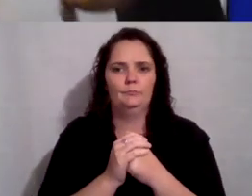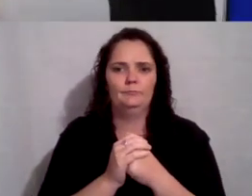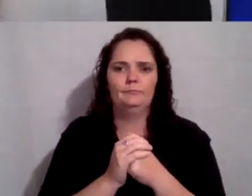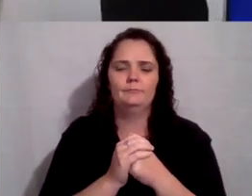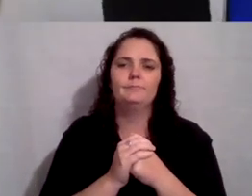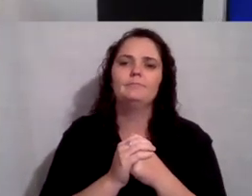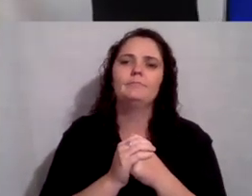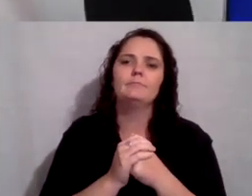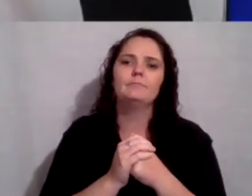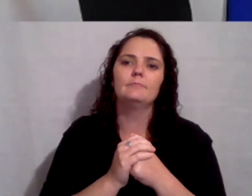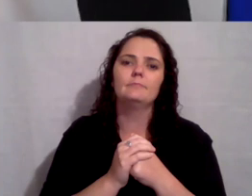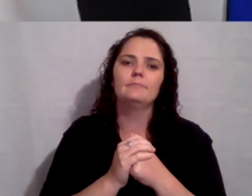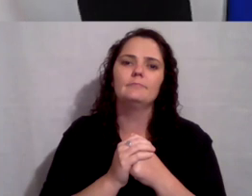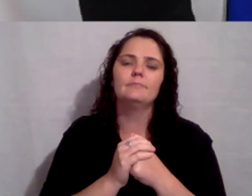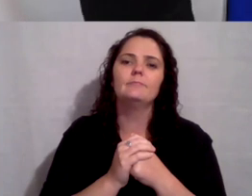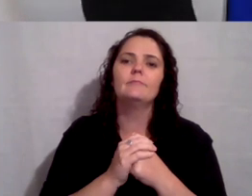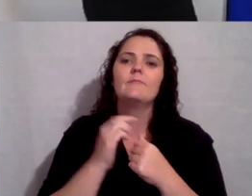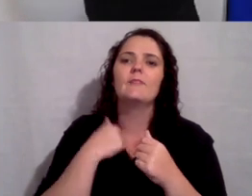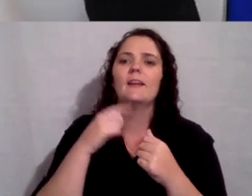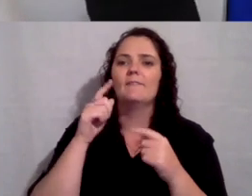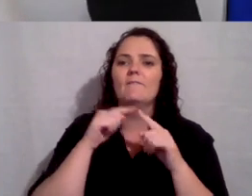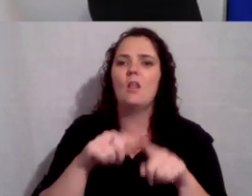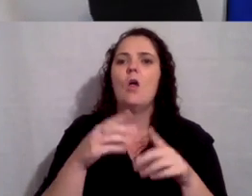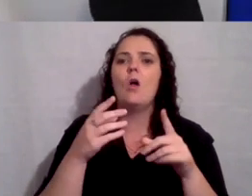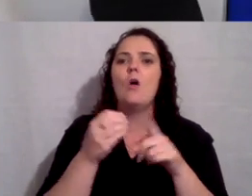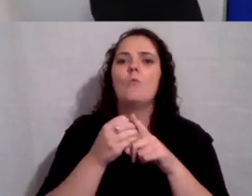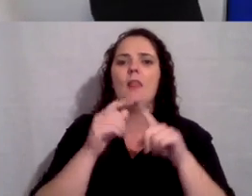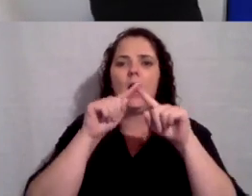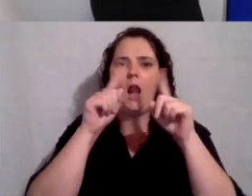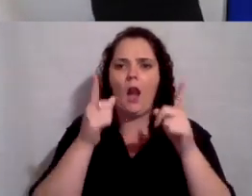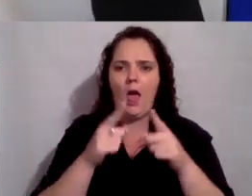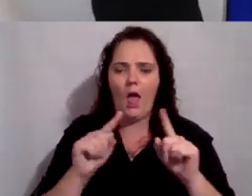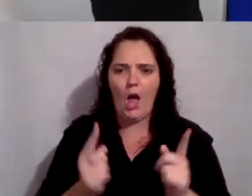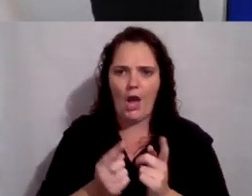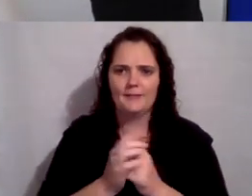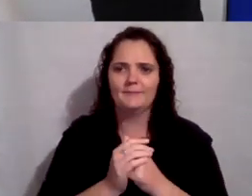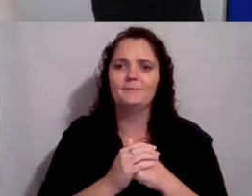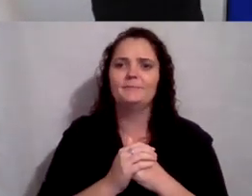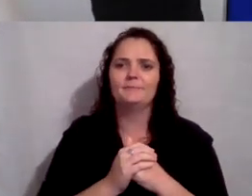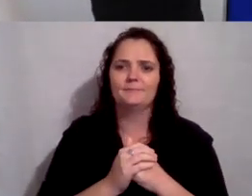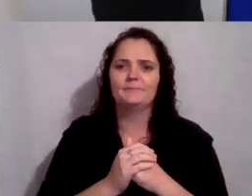So I'm going to just as an example start with line as I normally would you know if I was working with a